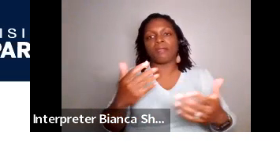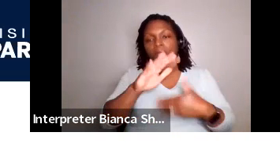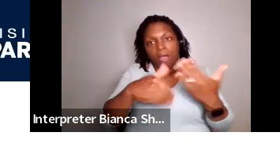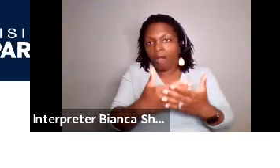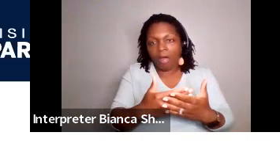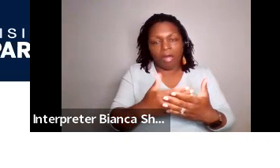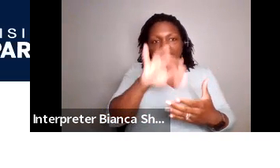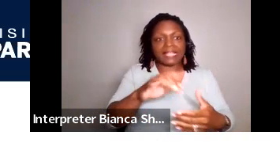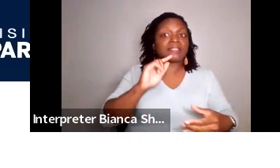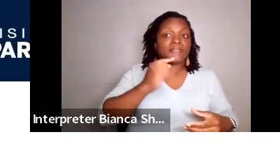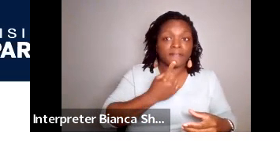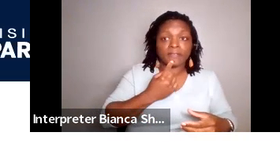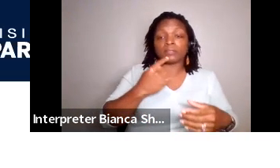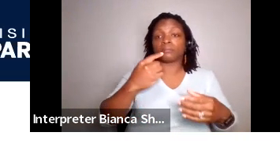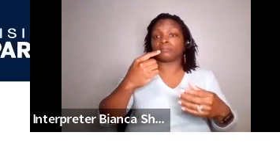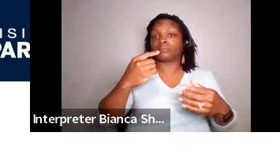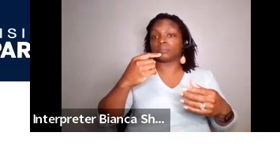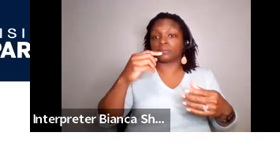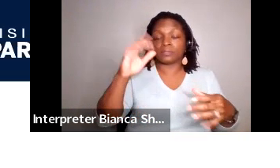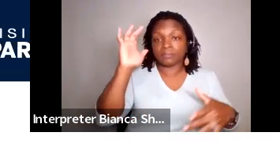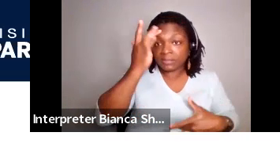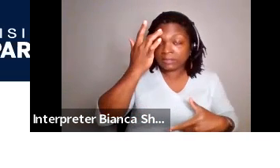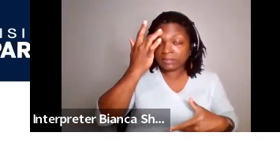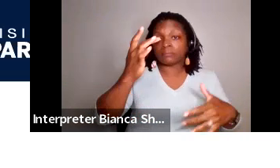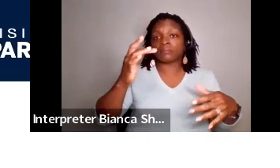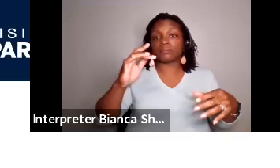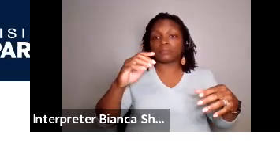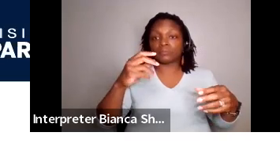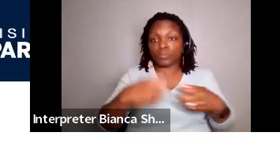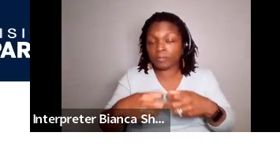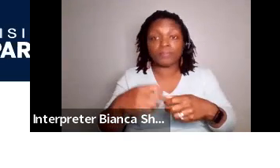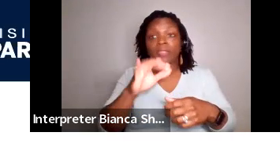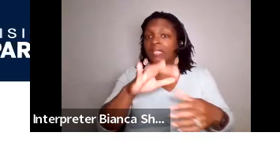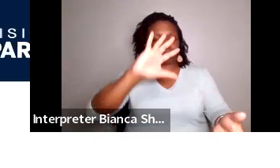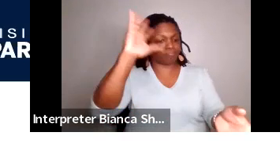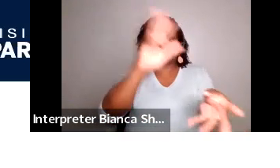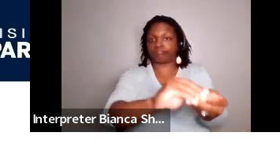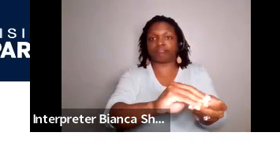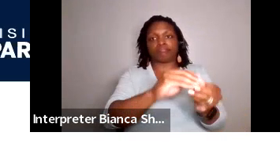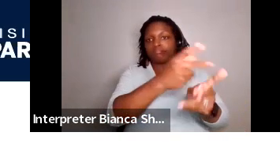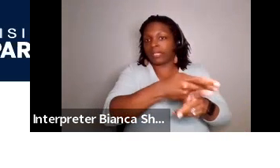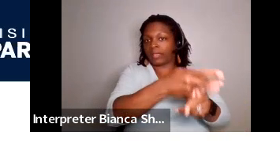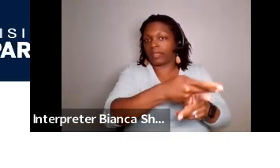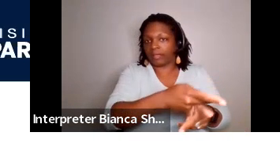Everything is rolled up as well as these personal care assistants. that is also rolled all up in this one program.